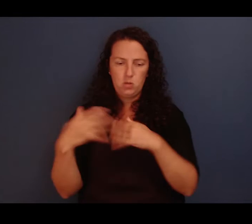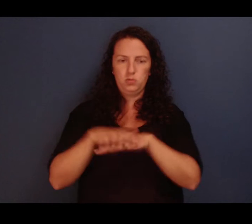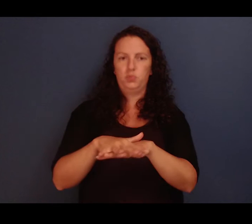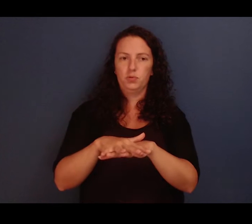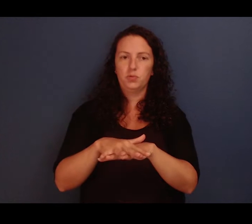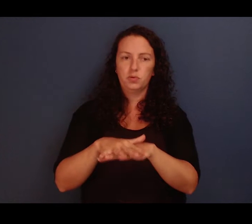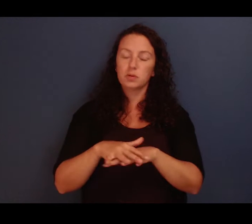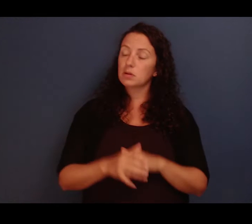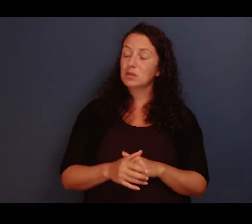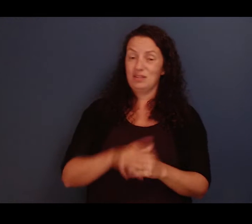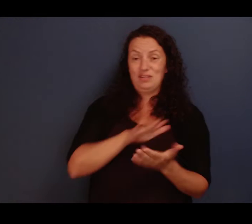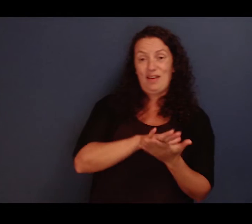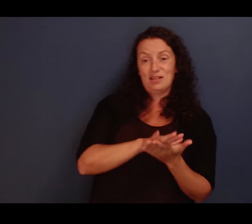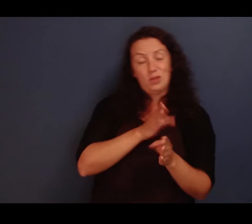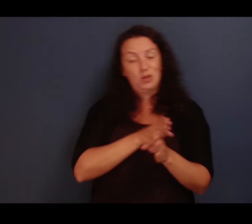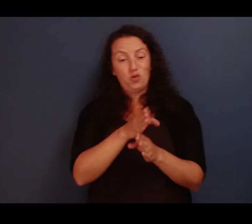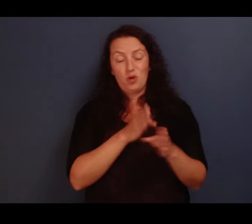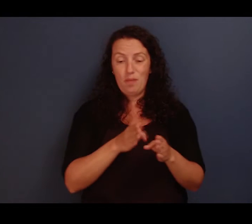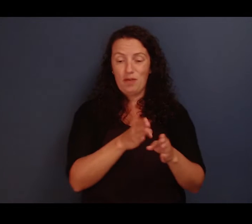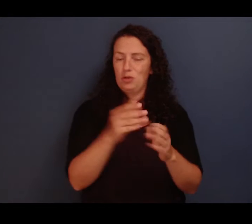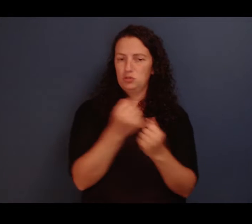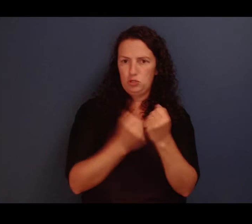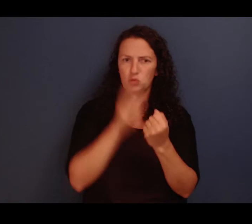supported by the new academic and career pathways structures.